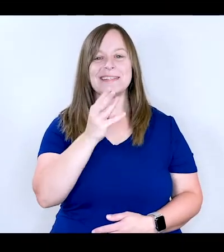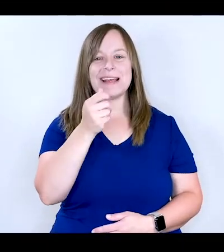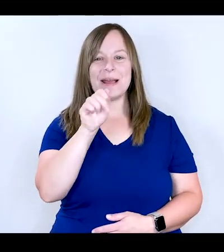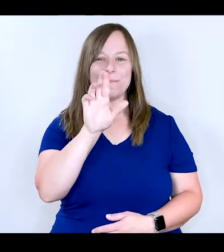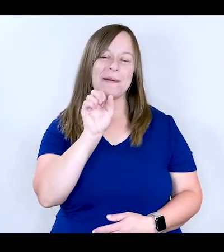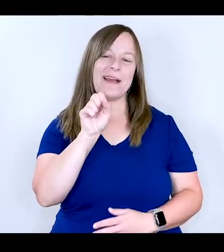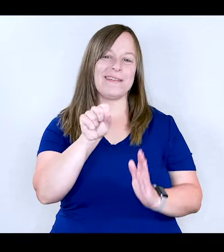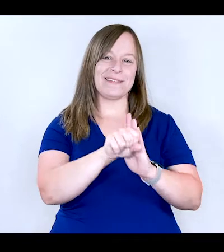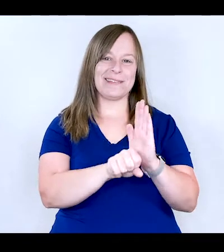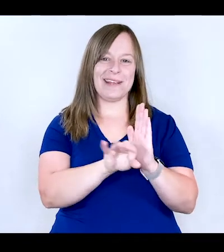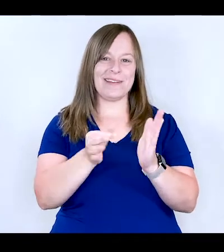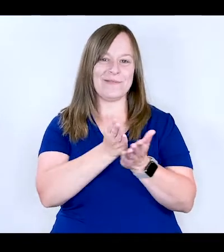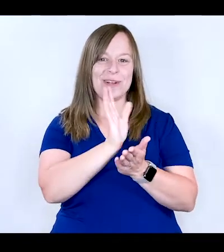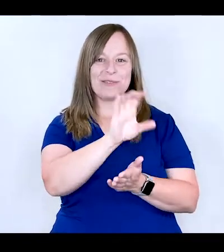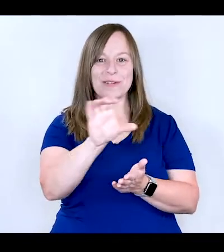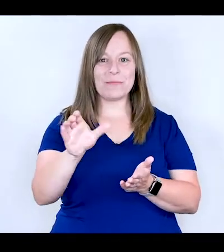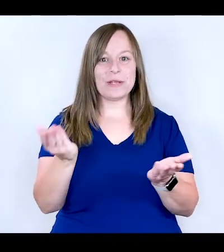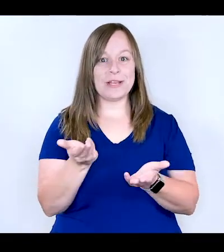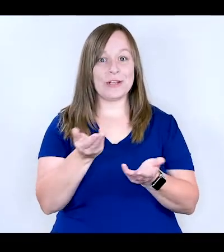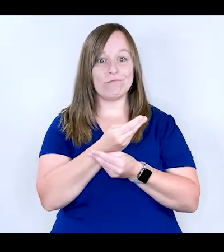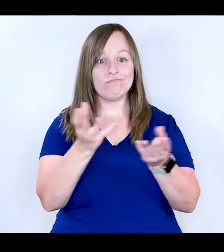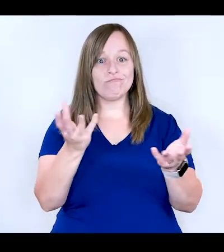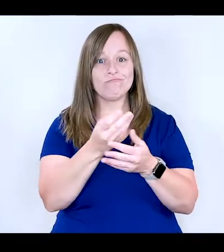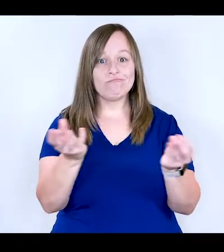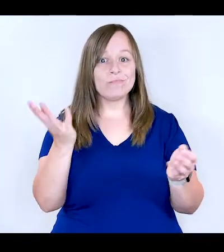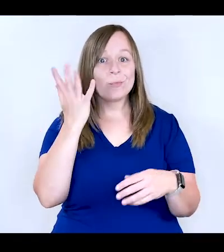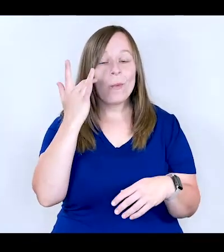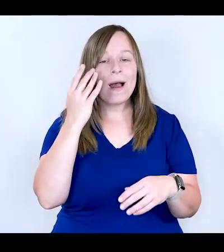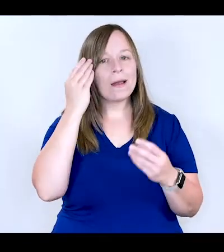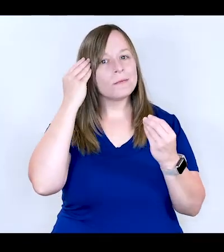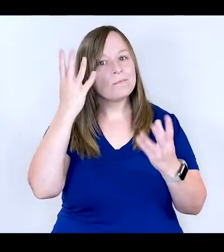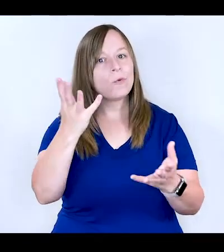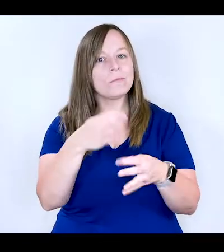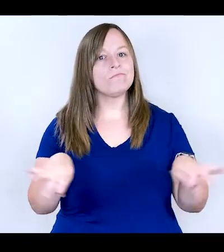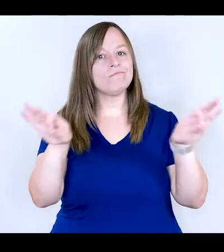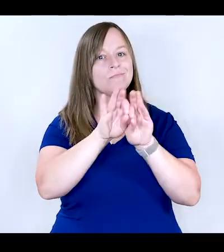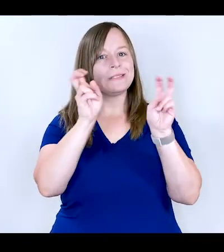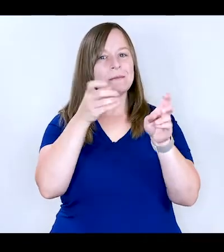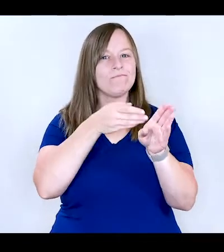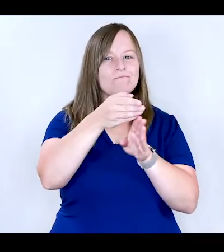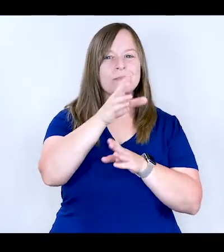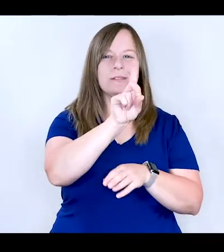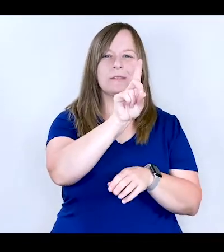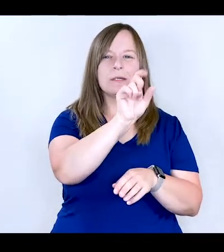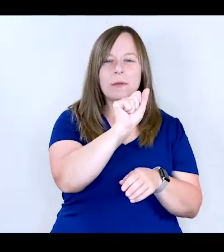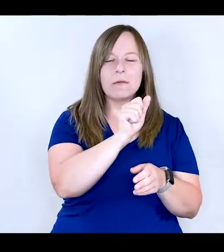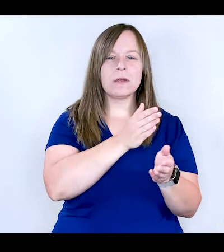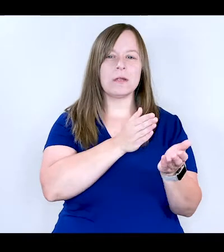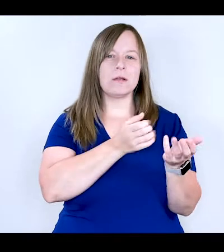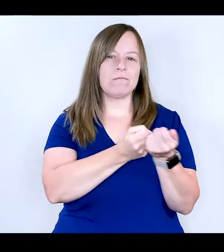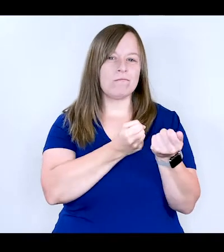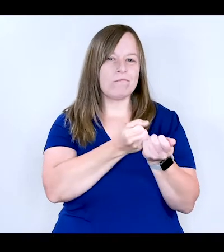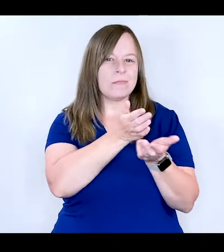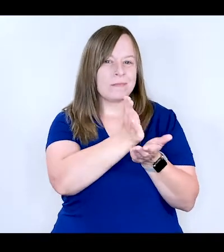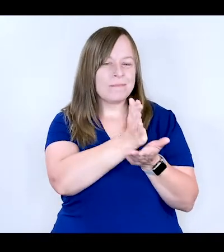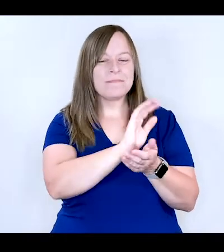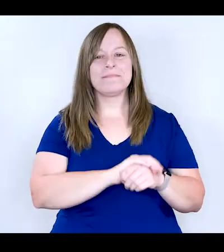State of Rights: Closed Captioned. We are here to bring you information on the most relevant topics regarding disability rights and advocacy. Today, we